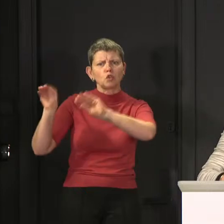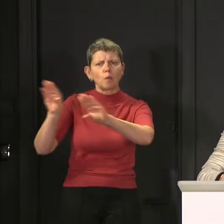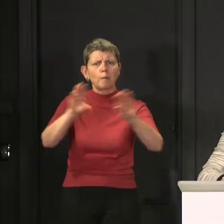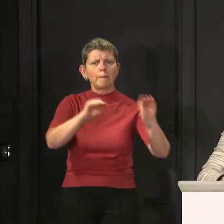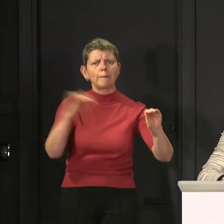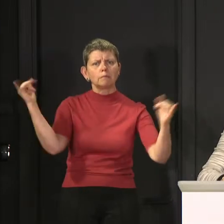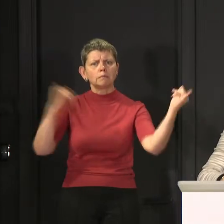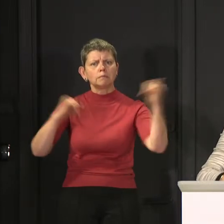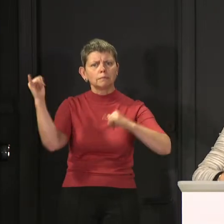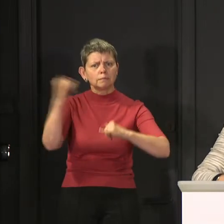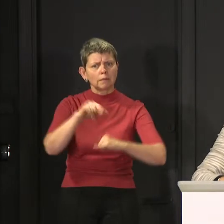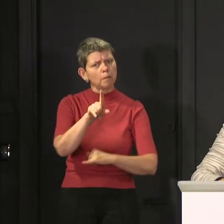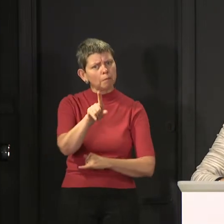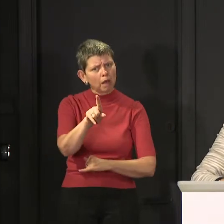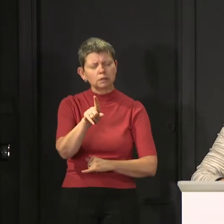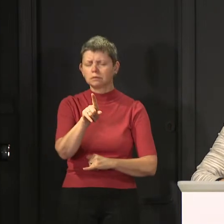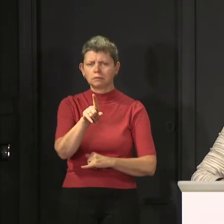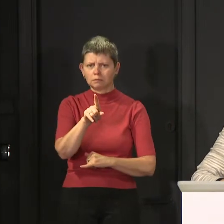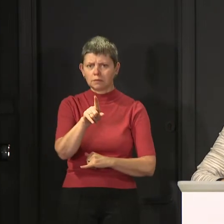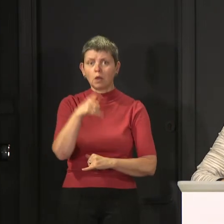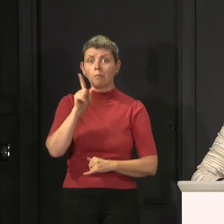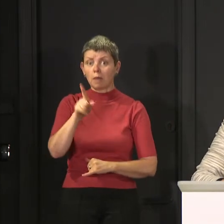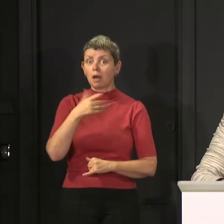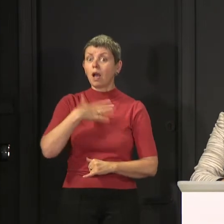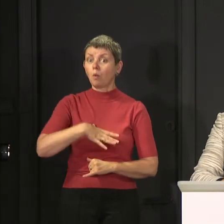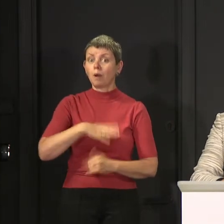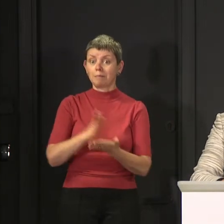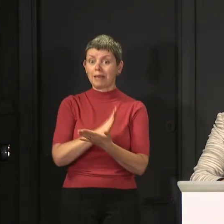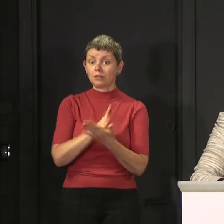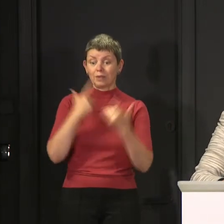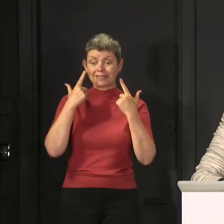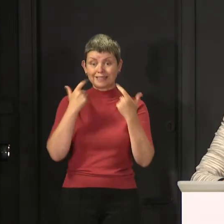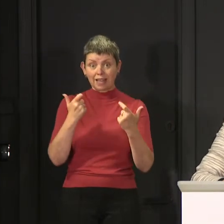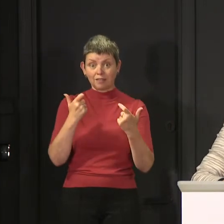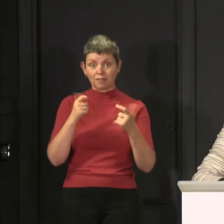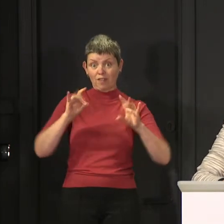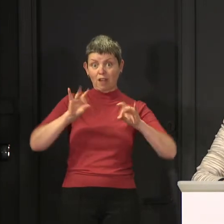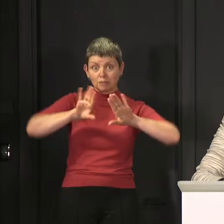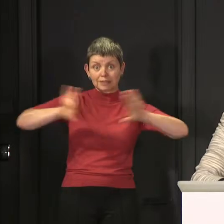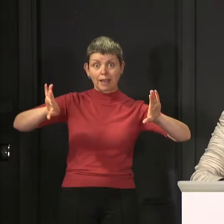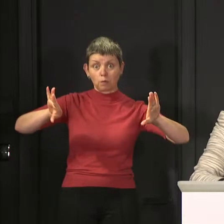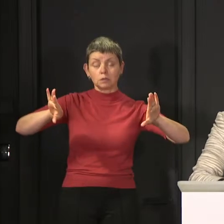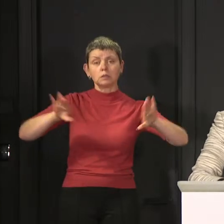dangerous virus. And I have faced criticism, which I don't think is illegitimate, to face